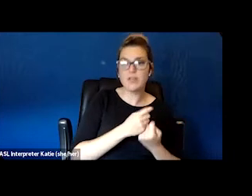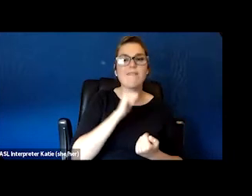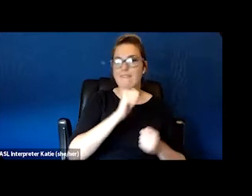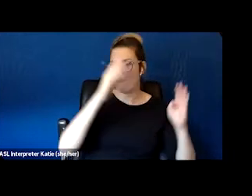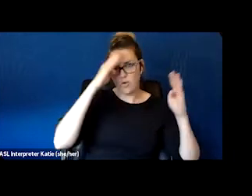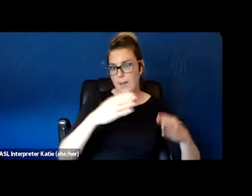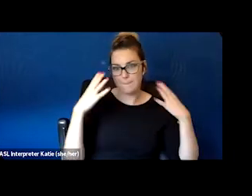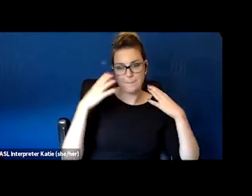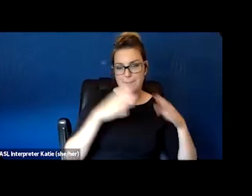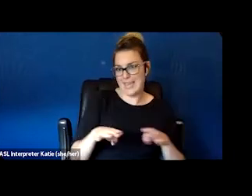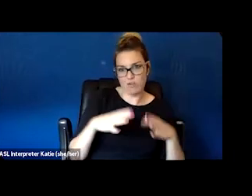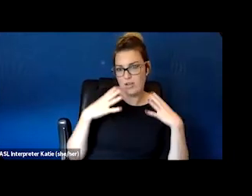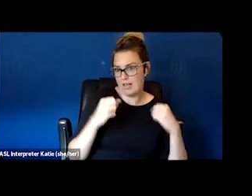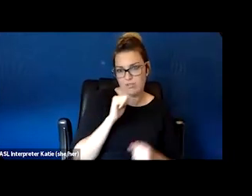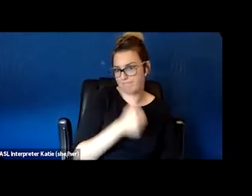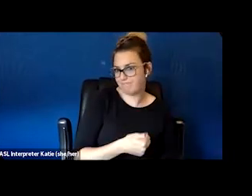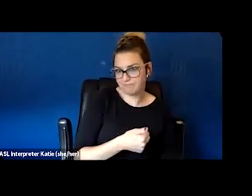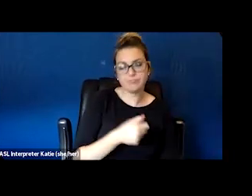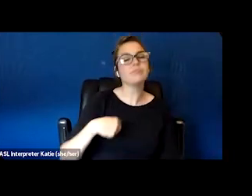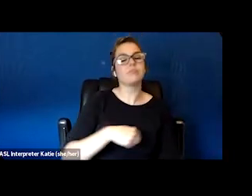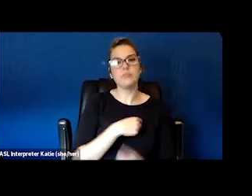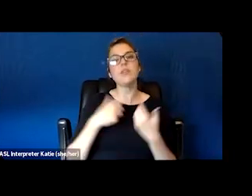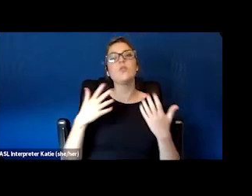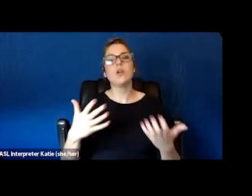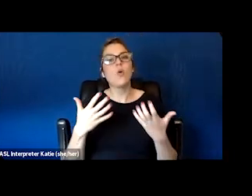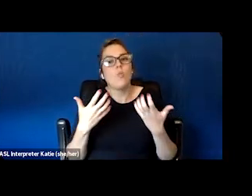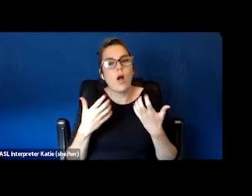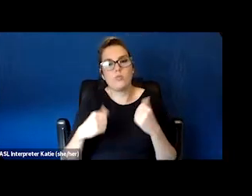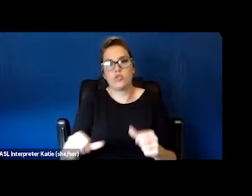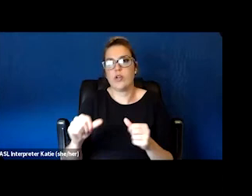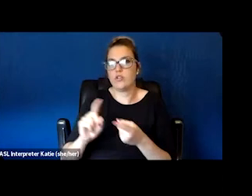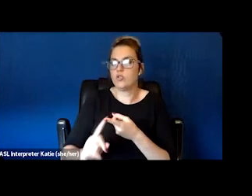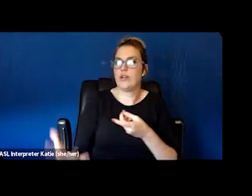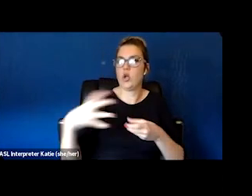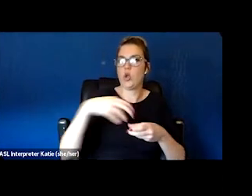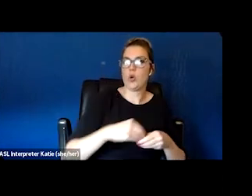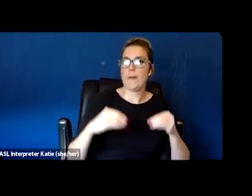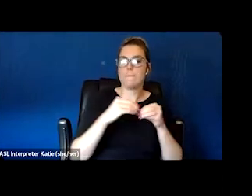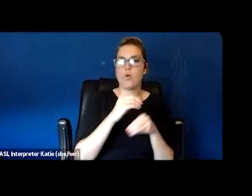we are trying to incorporate more clinicians within our outreach teams, that can be a challenge.